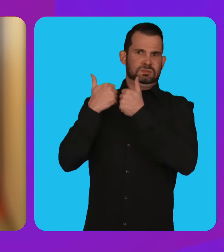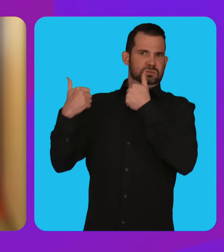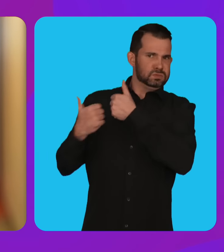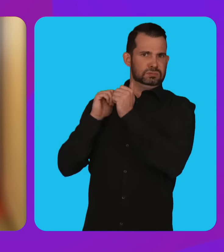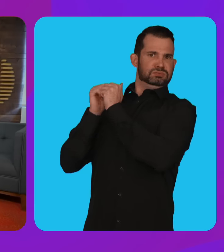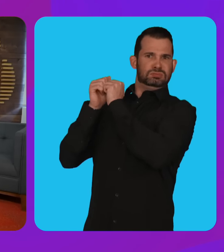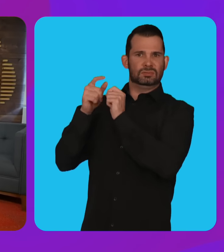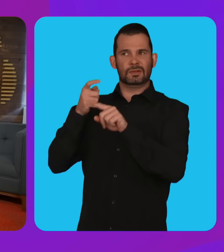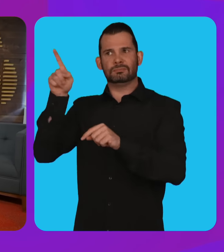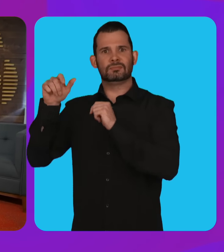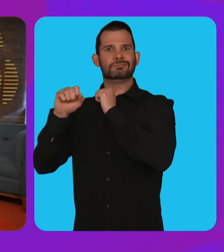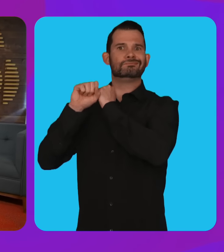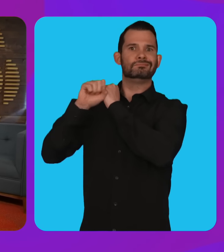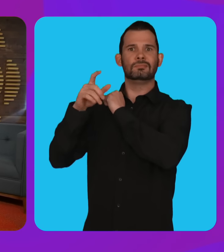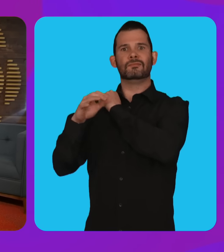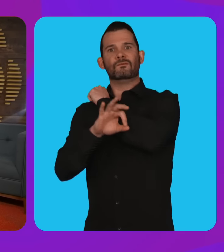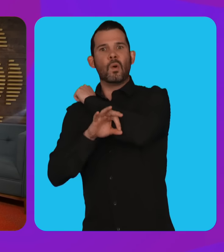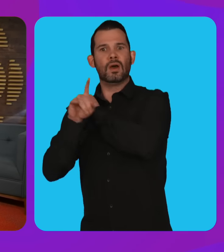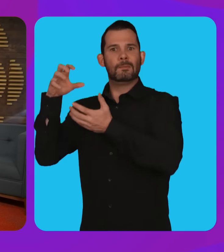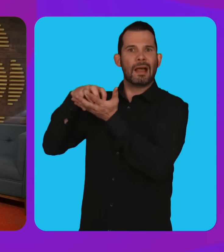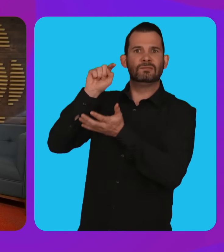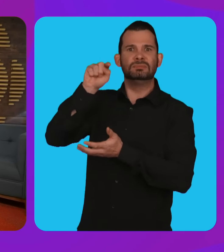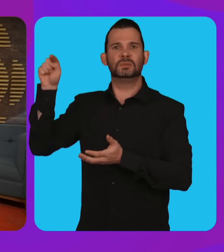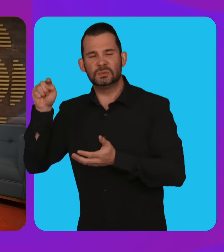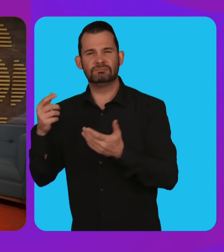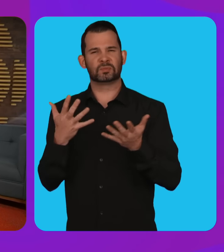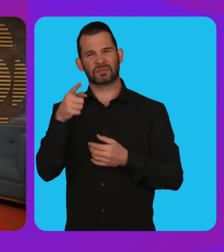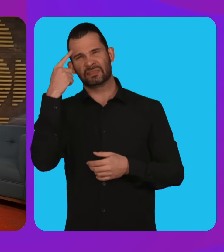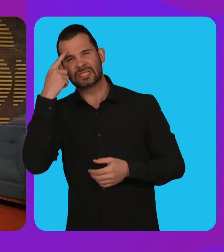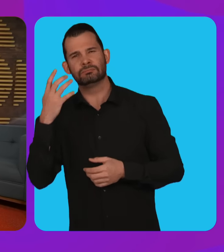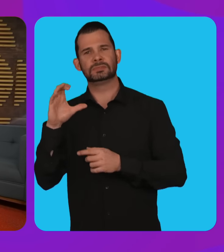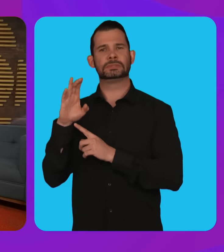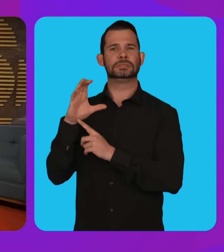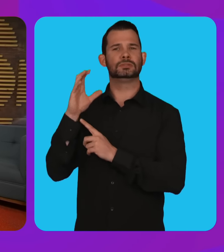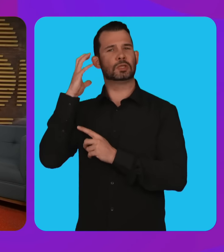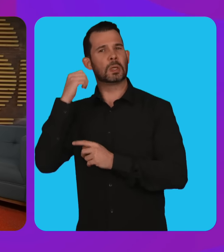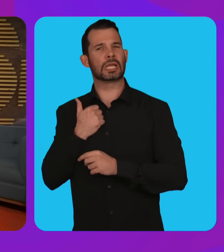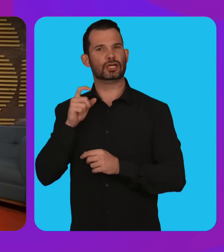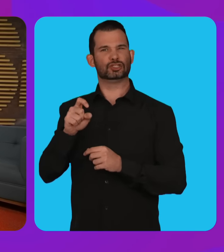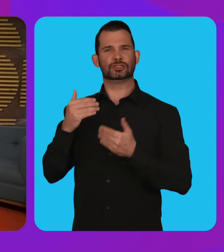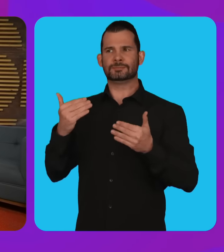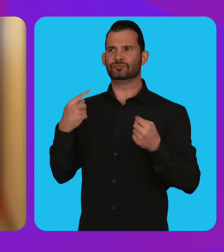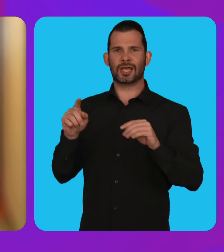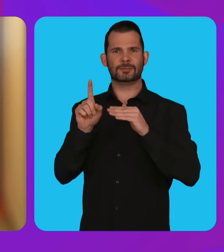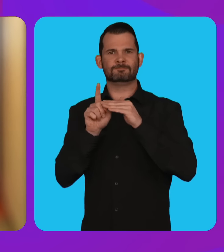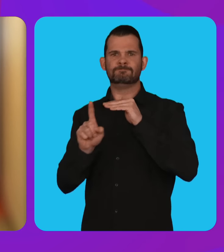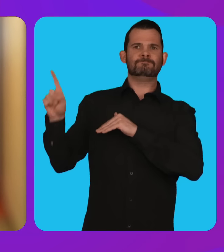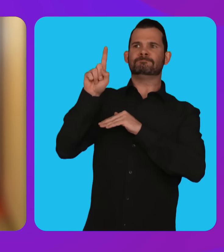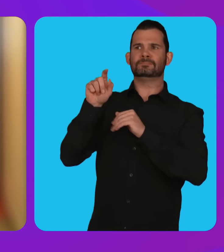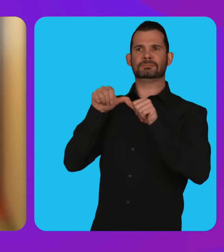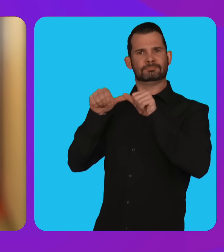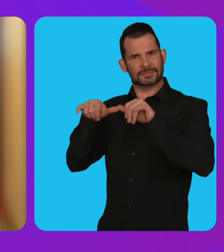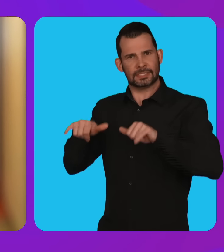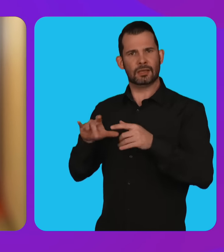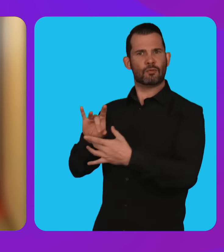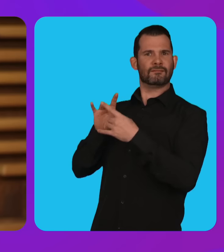from foreign platforms. What do you think CBC/Radio-Canada should do to stand out and stay relevant?